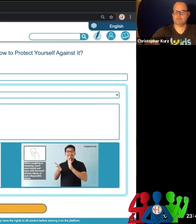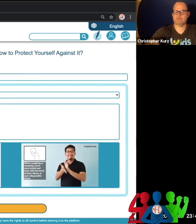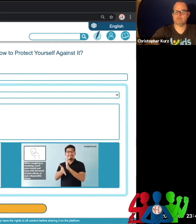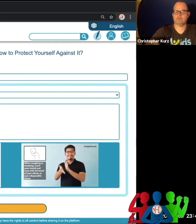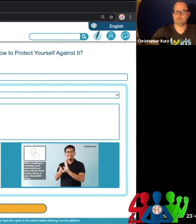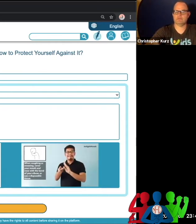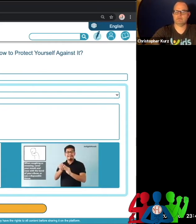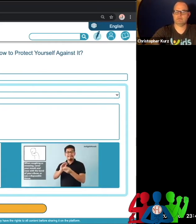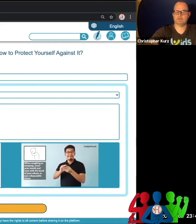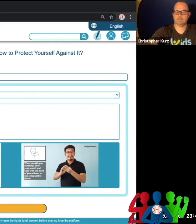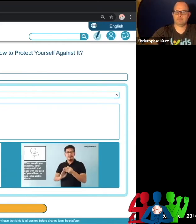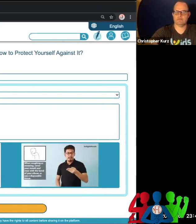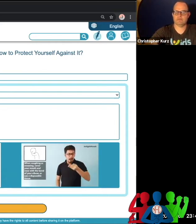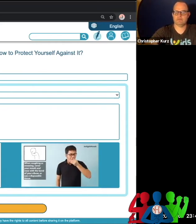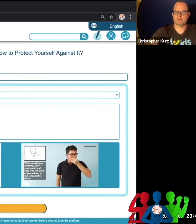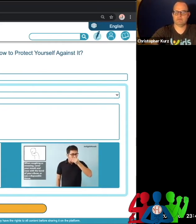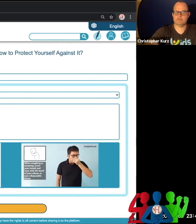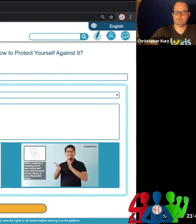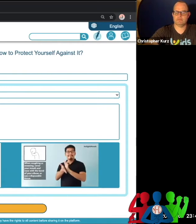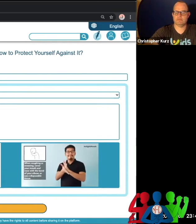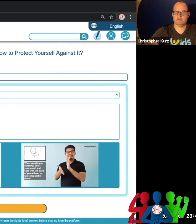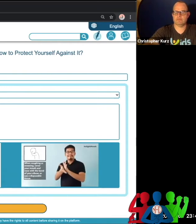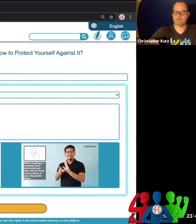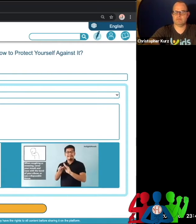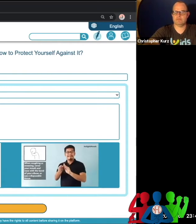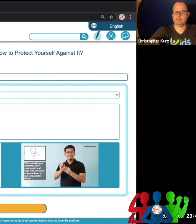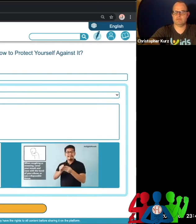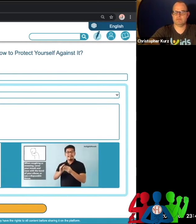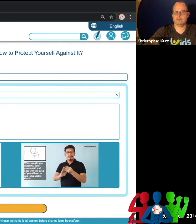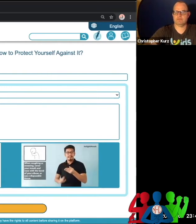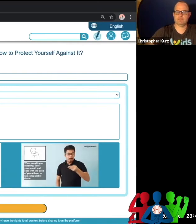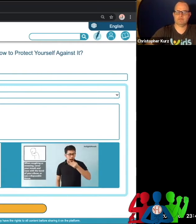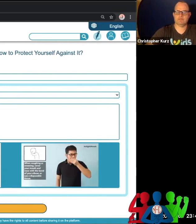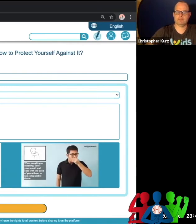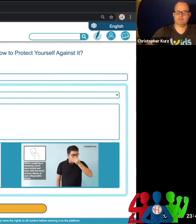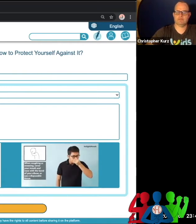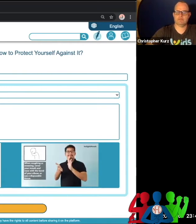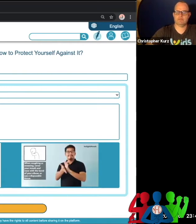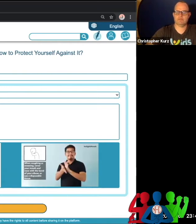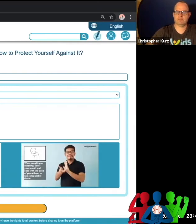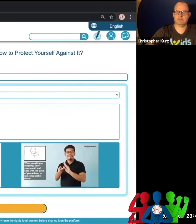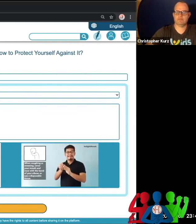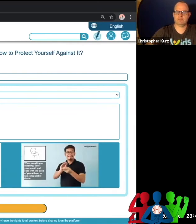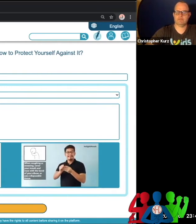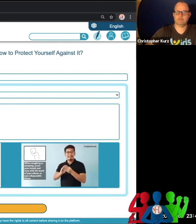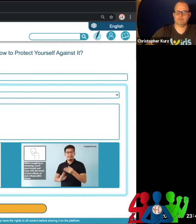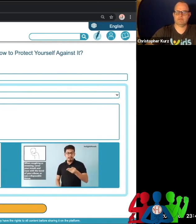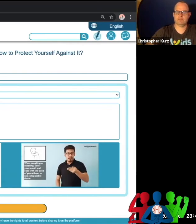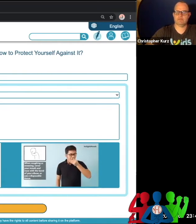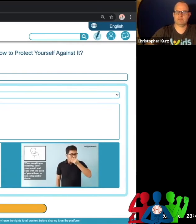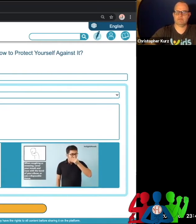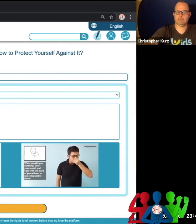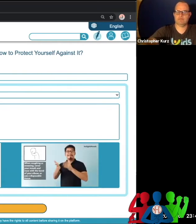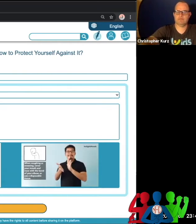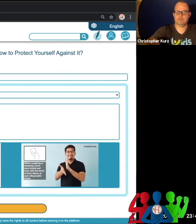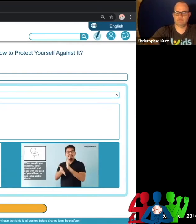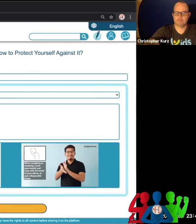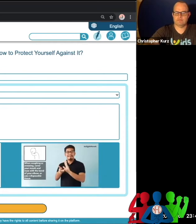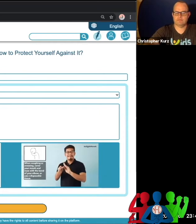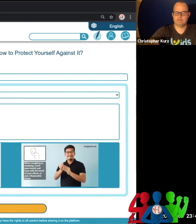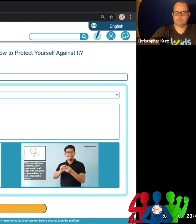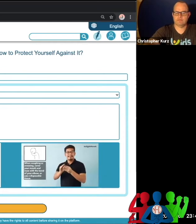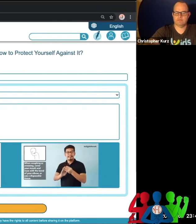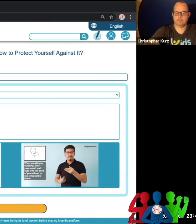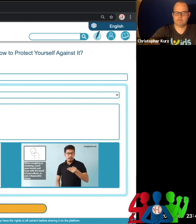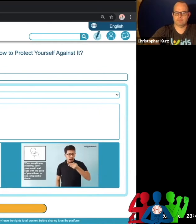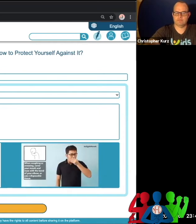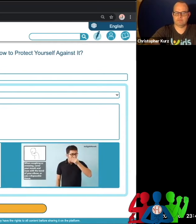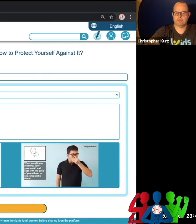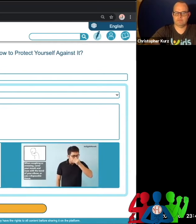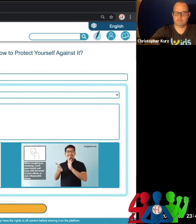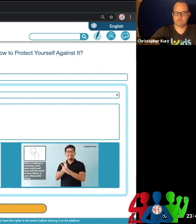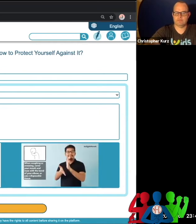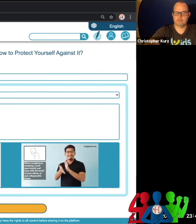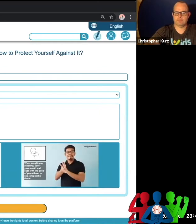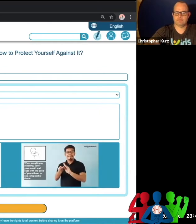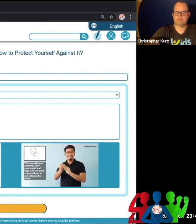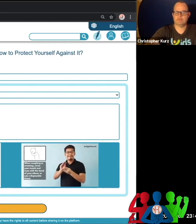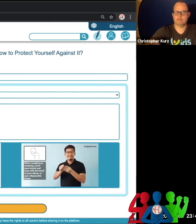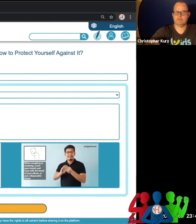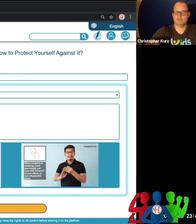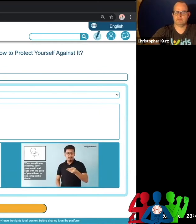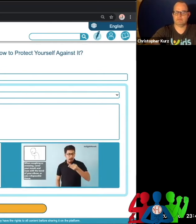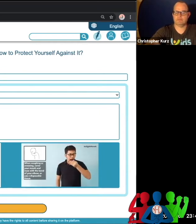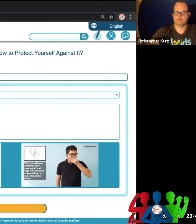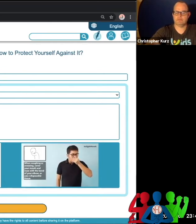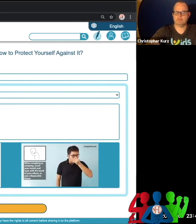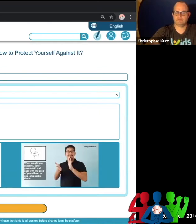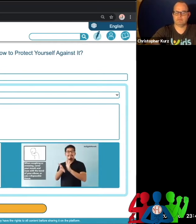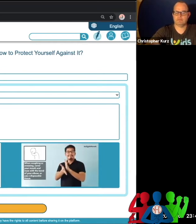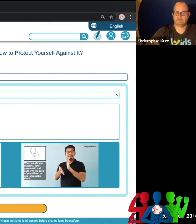correctly, then you can type your example sentence in the box.